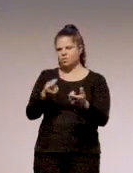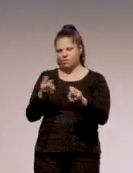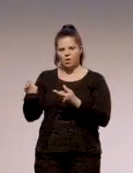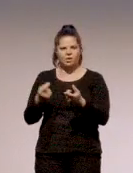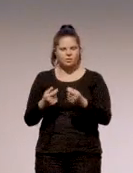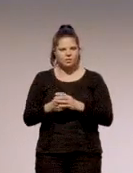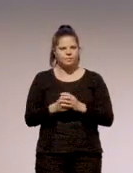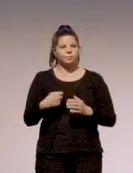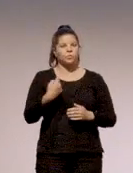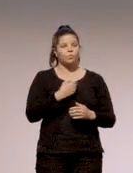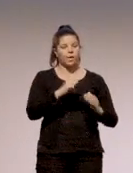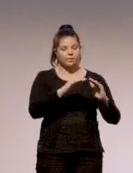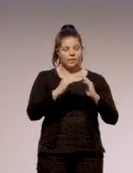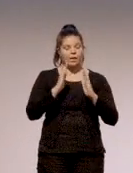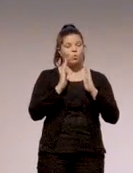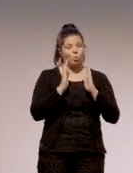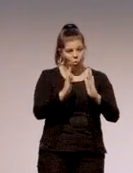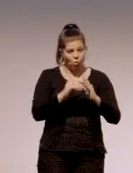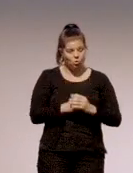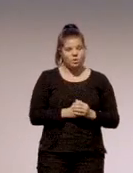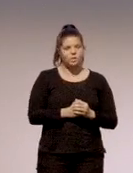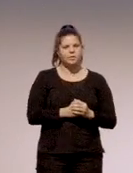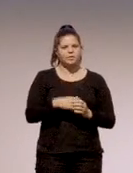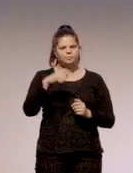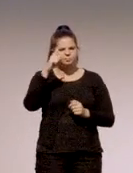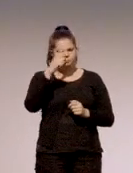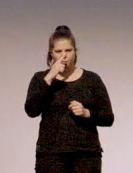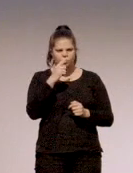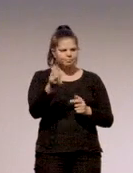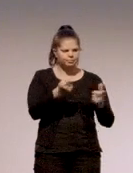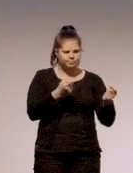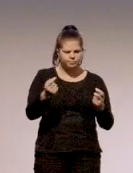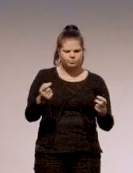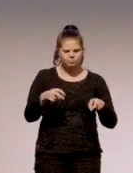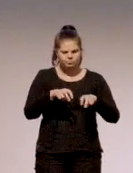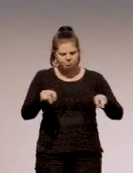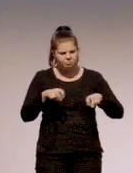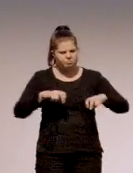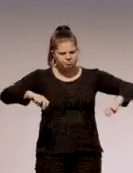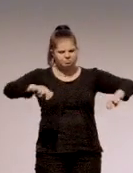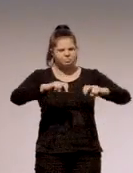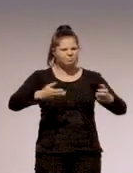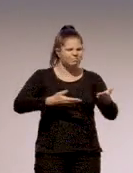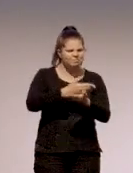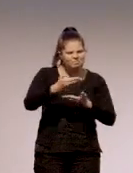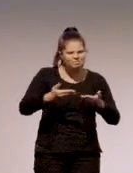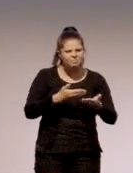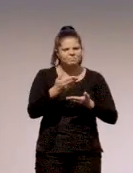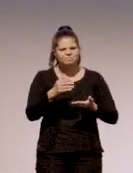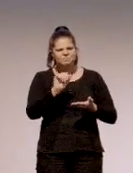We have our town halls and we'd bring in people and actually get them to sit and talk through their experiences, their frustrations and their life.